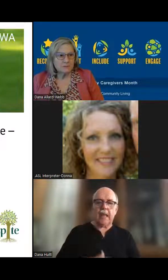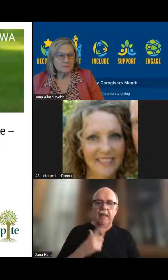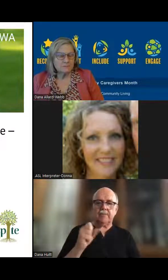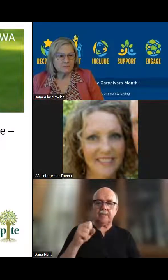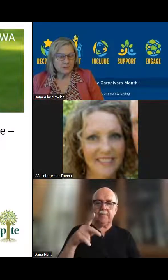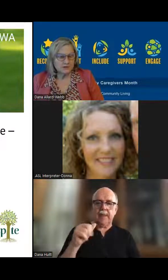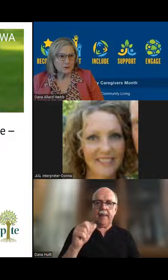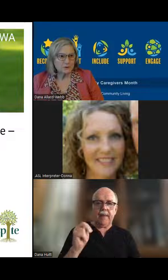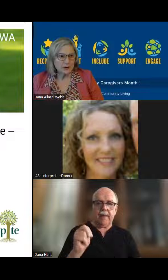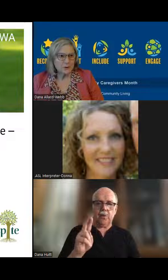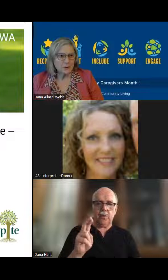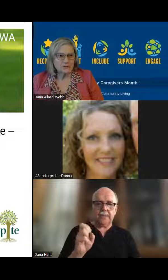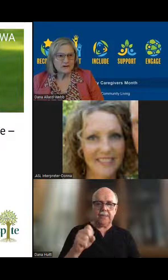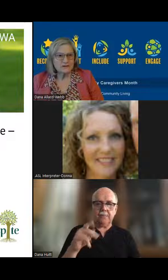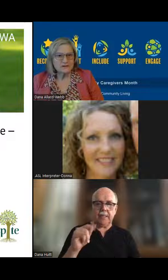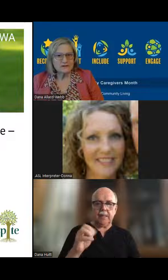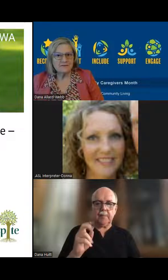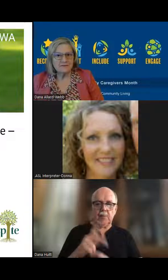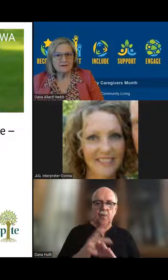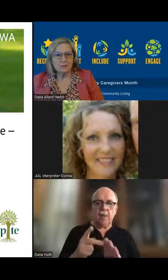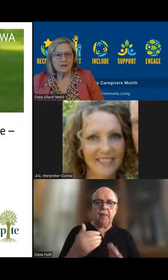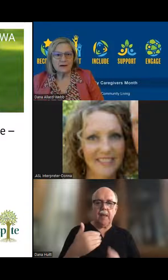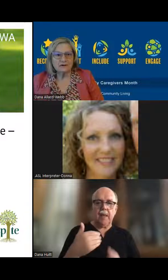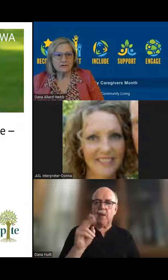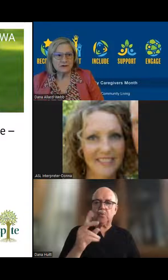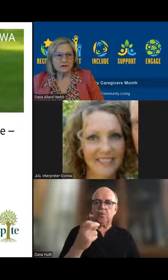We've been doing a Caregiver Video Project. So we've